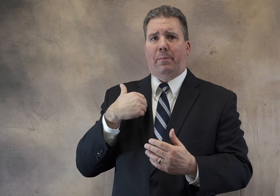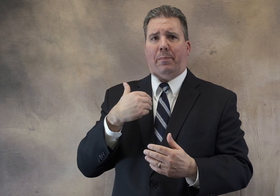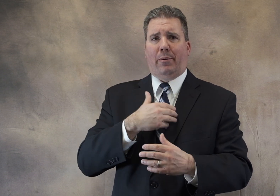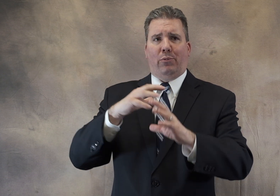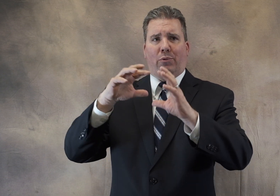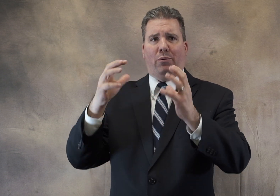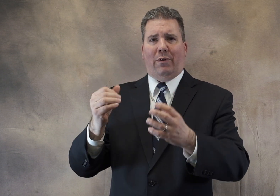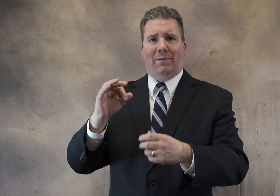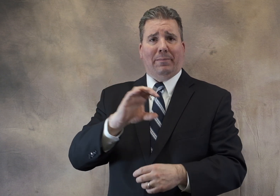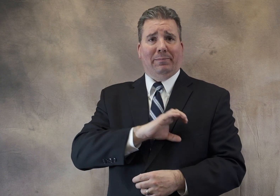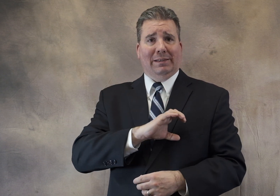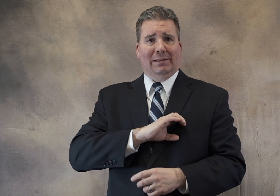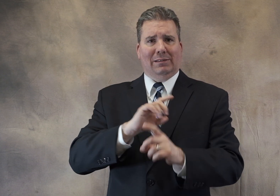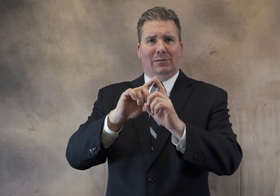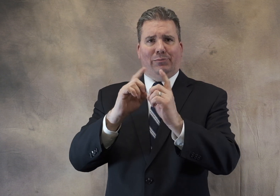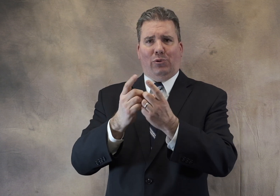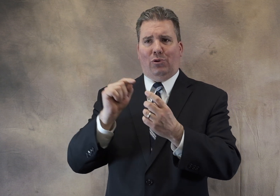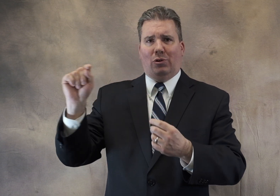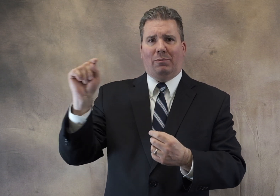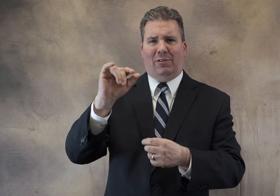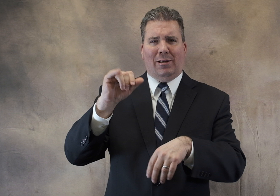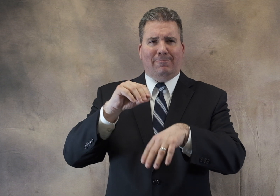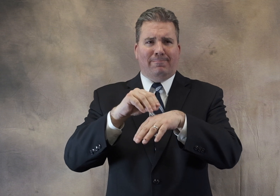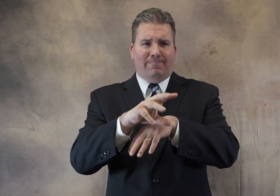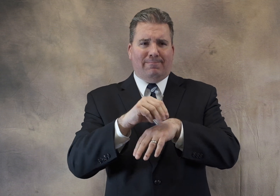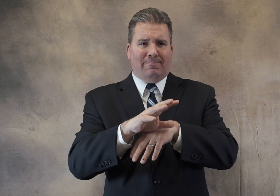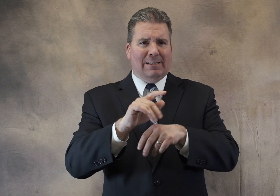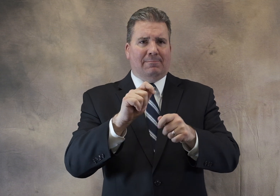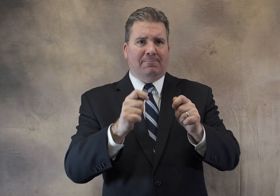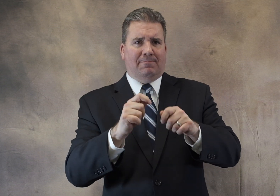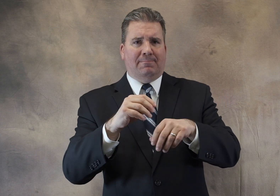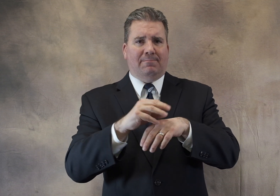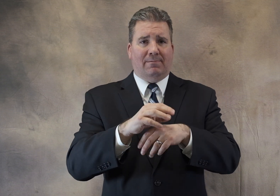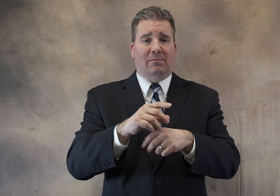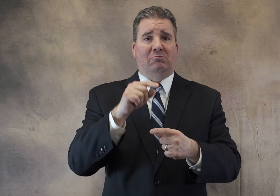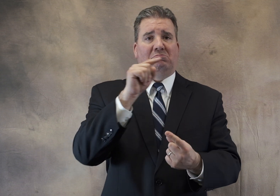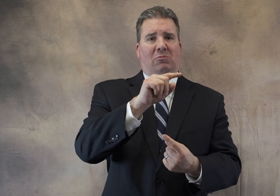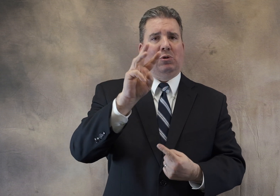Our appreciation also goes to several police departments who offered the law enforcement